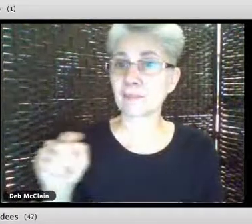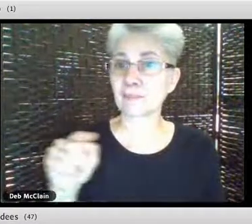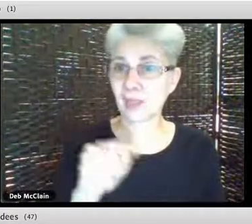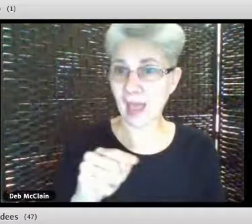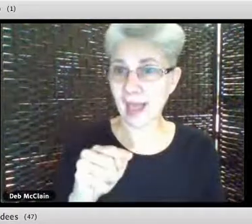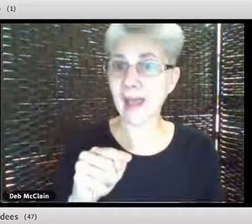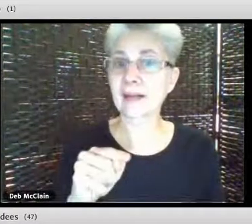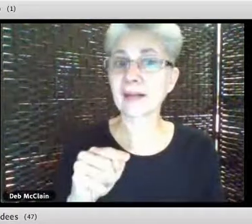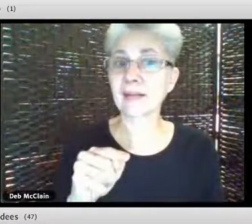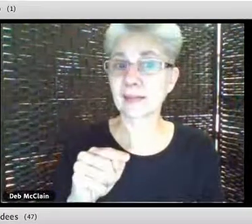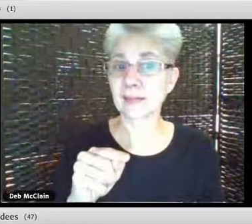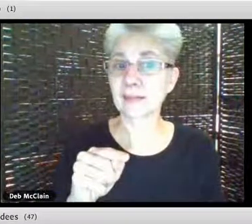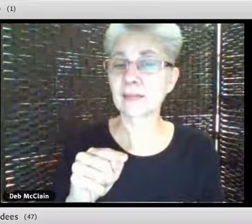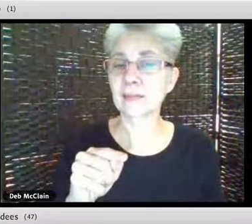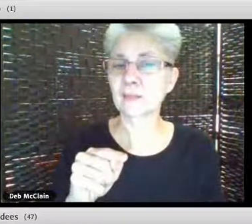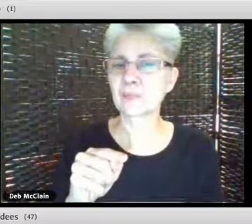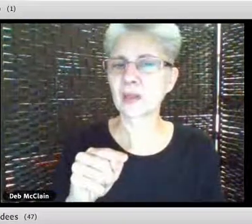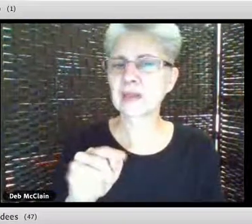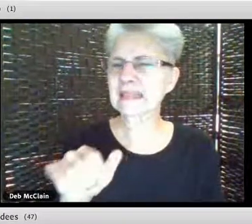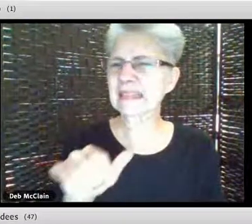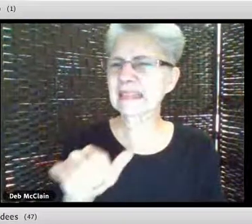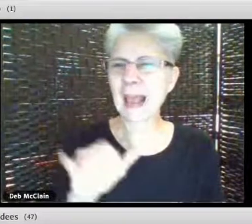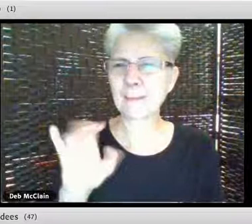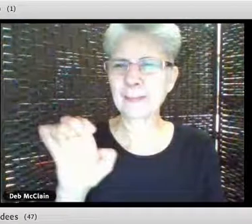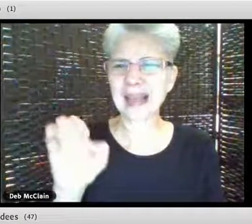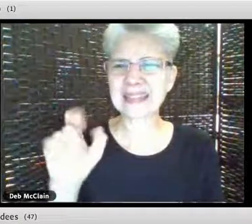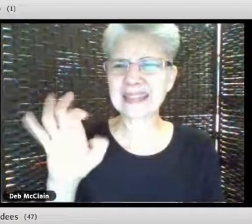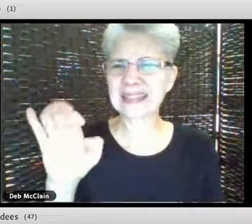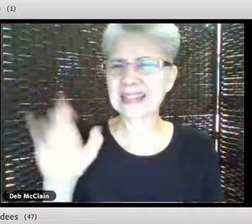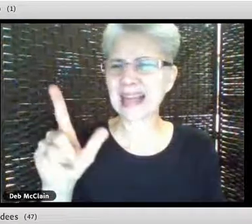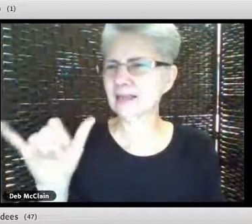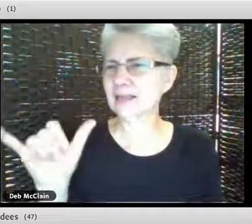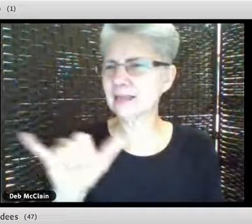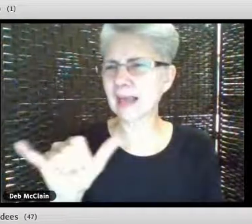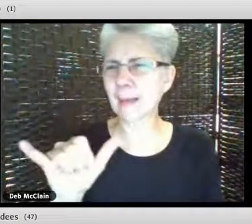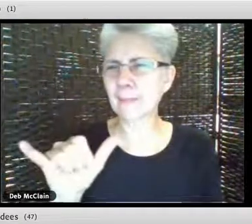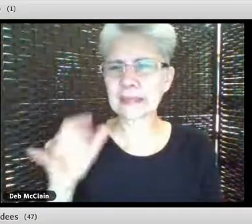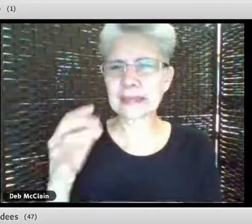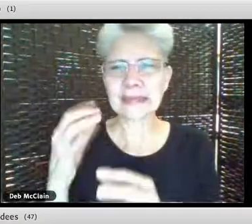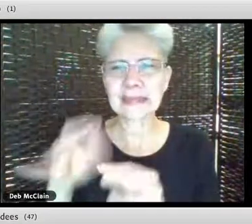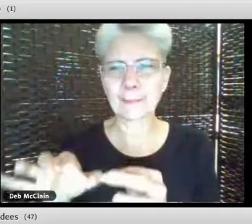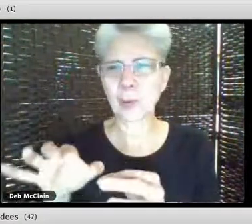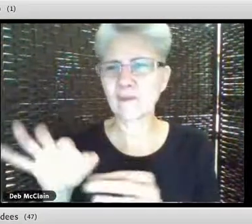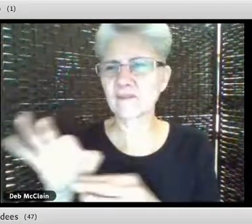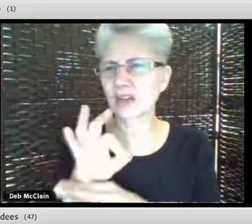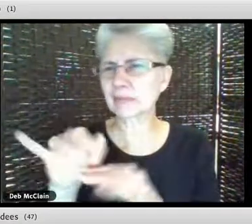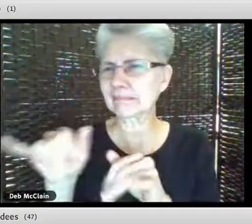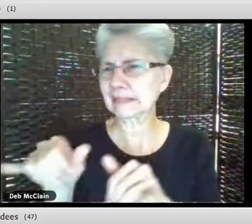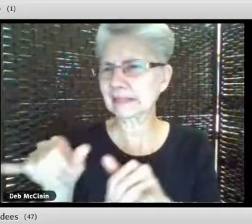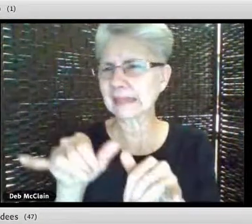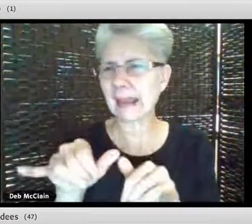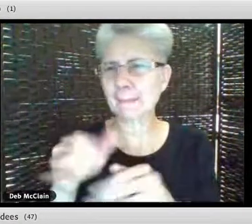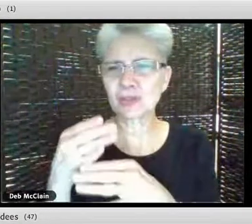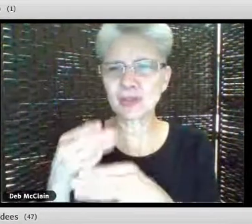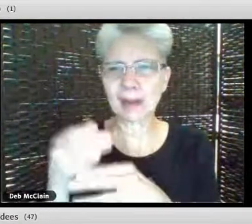and then you click on insert chart, you can totally do charts. So just like Excel, so super simple.